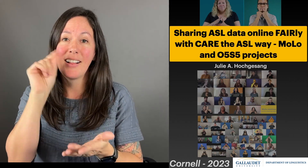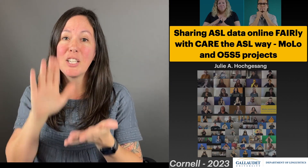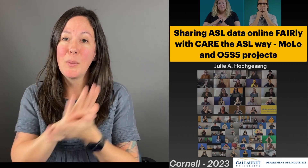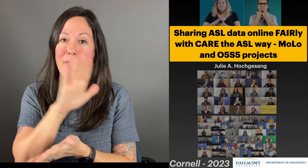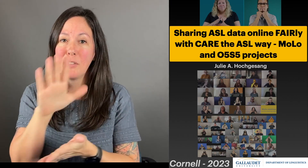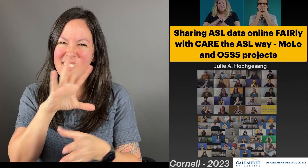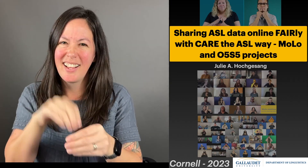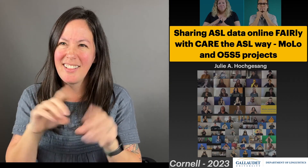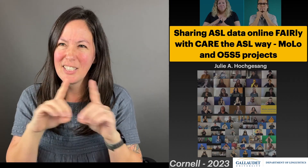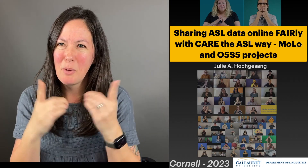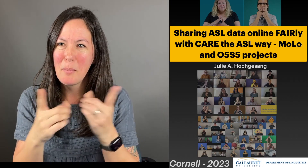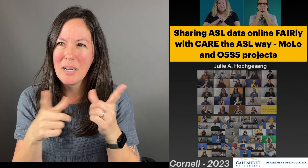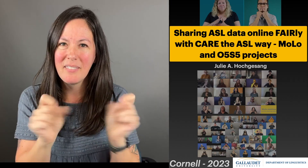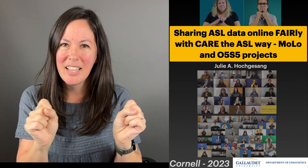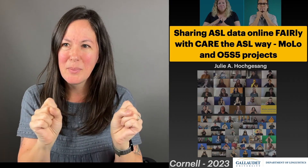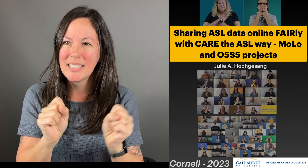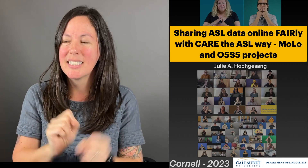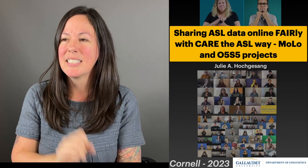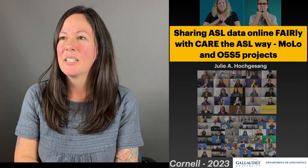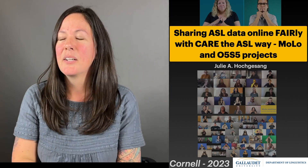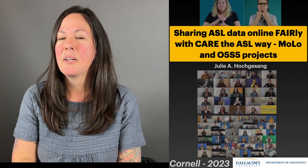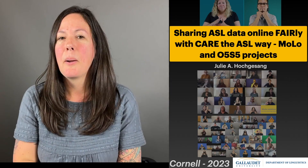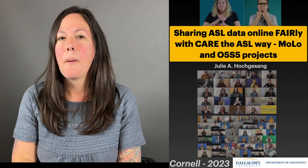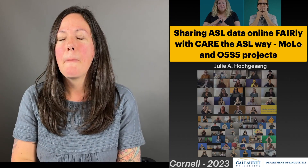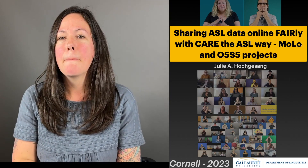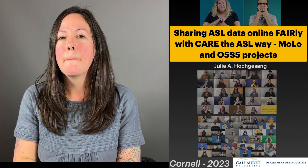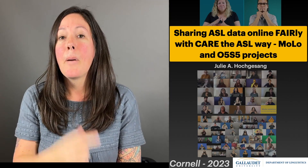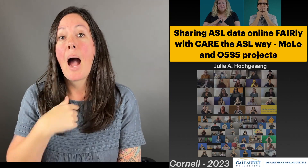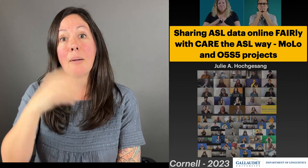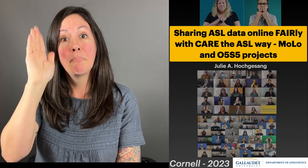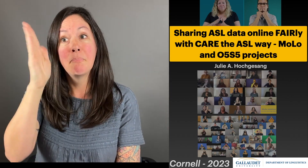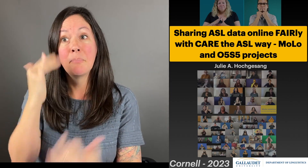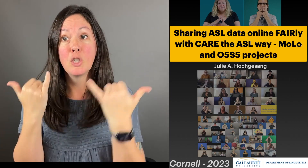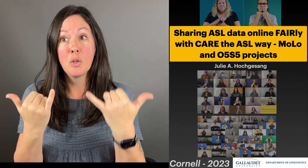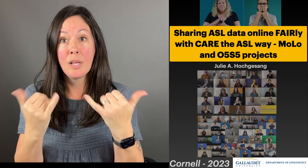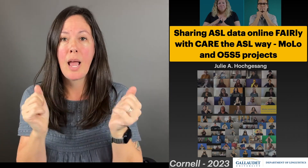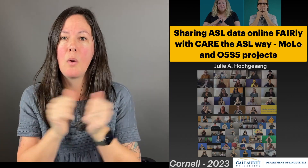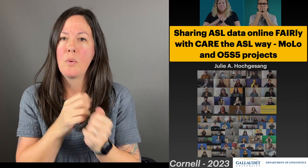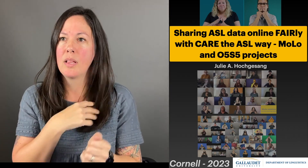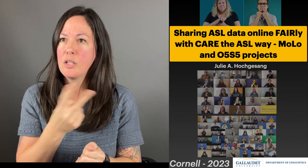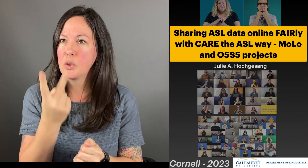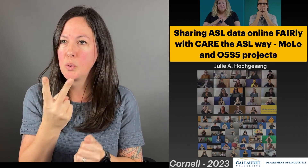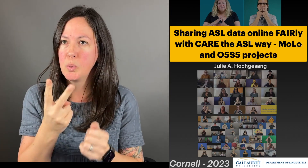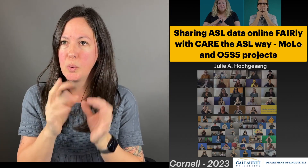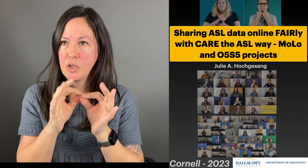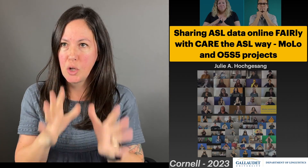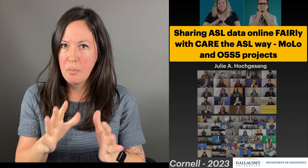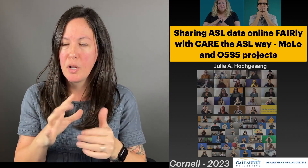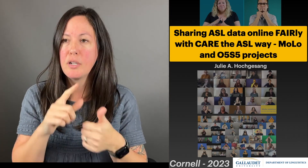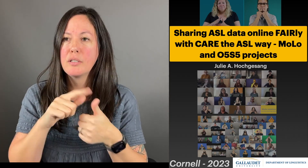I am a professor at Gallaudet University in the department of linguistics.